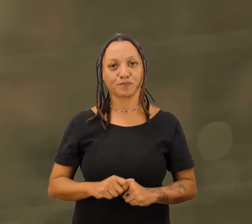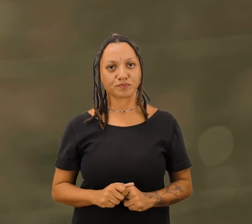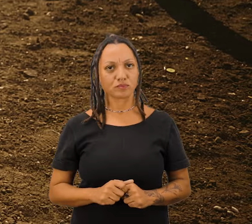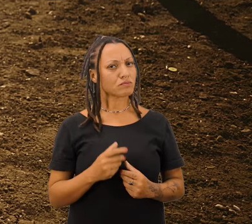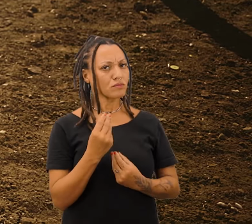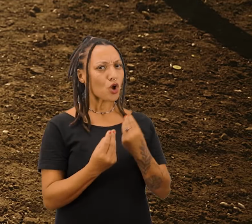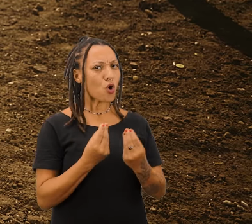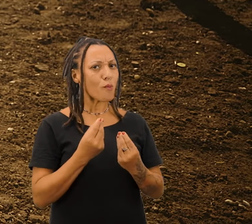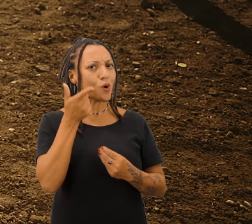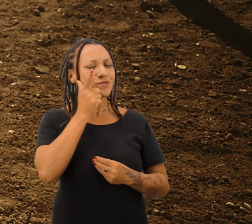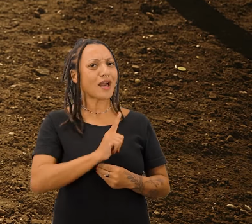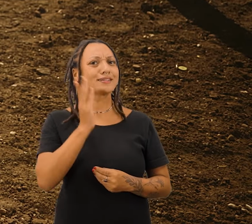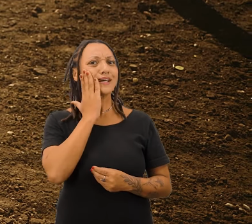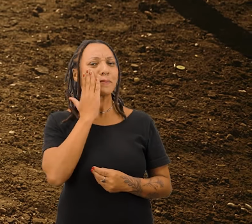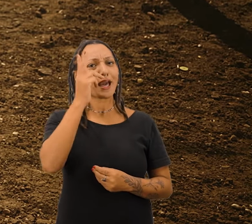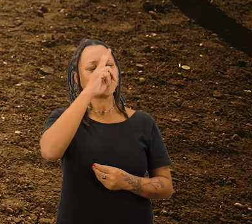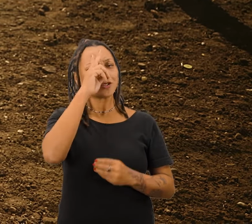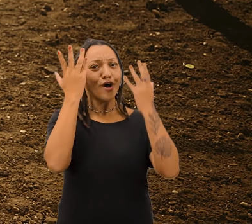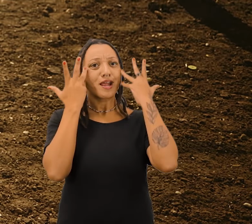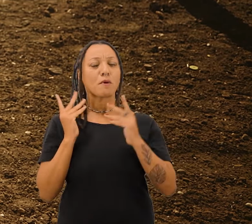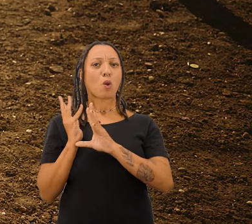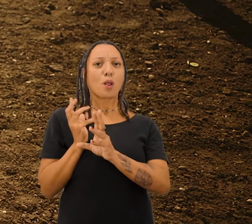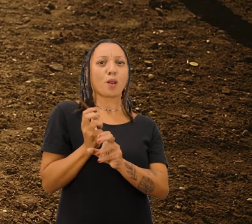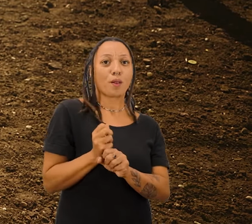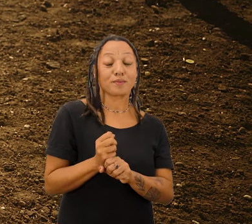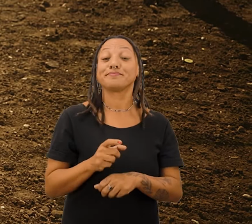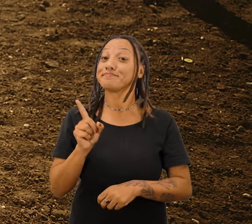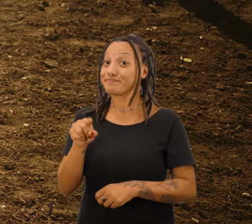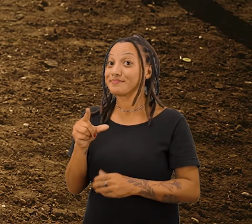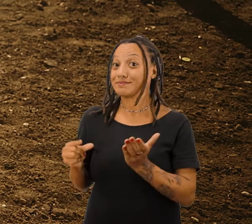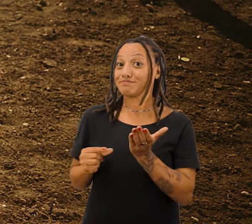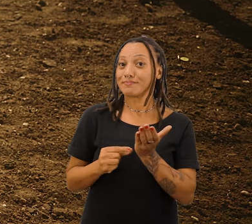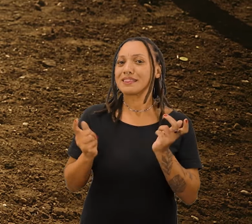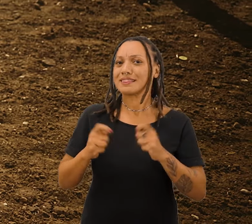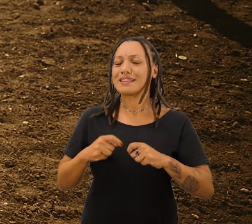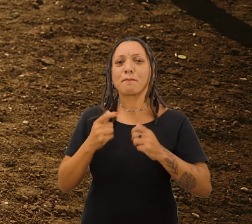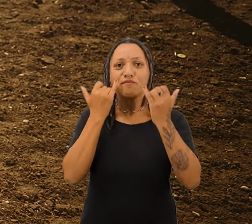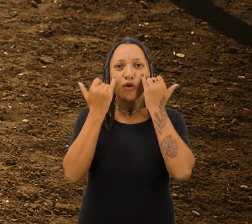[Dininha] And what are the advantages of this technology? [Anderson] With the traceability system, we can send to anyone,